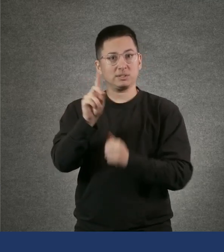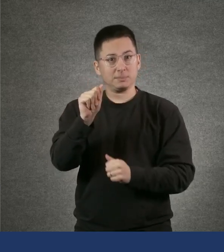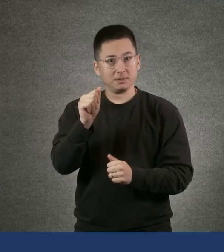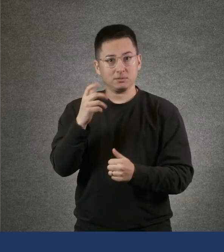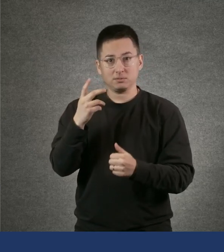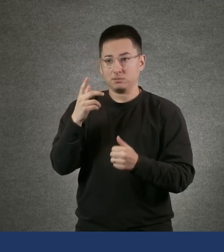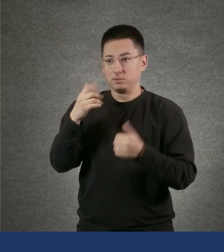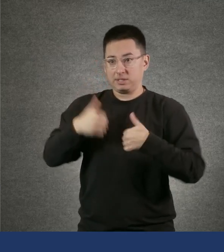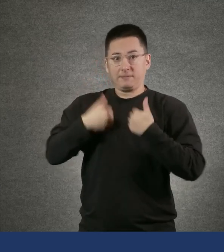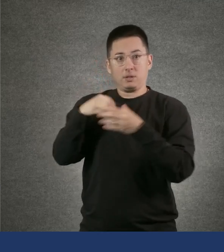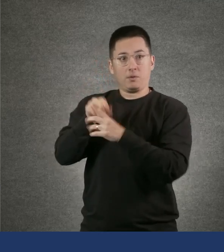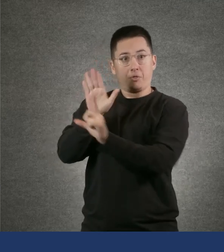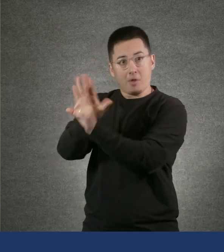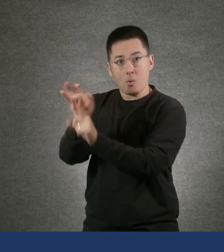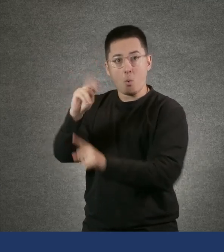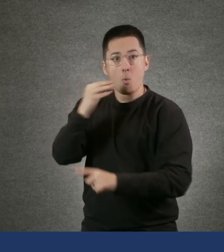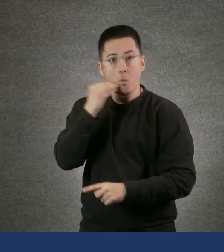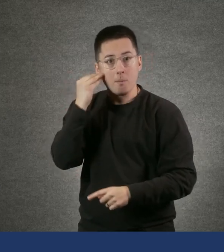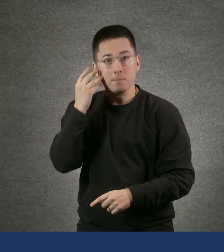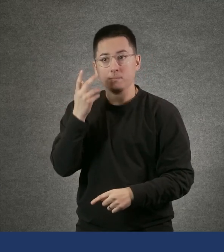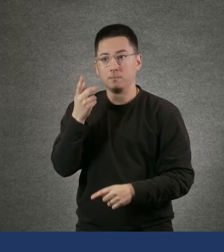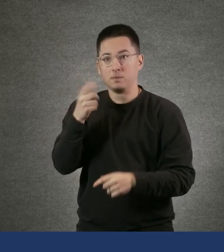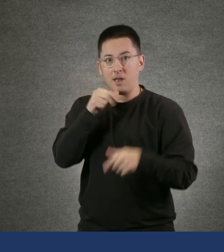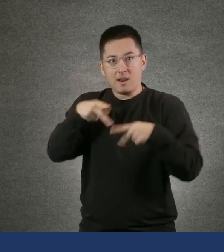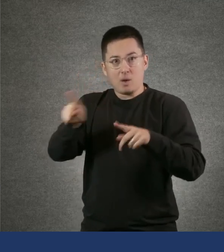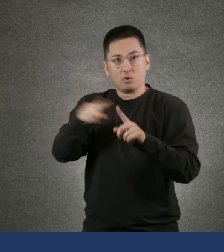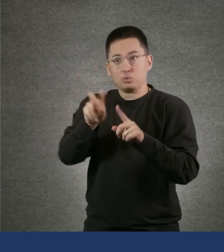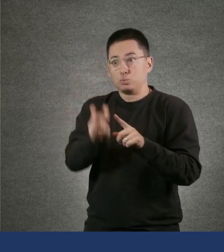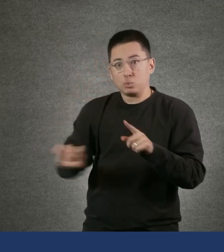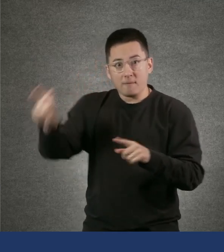amended so that Hannah and all her peers can live the life they